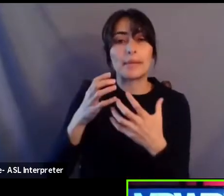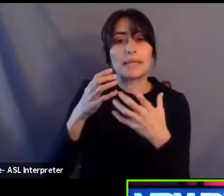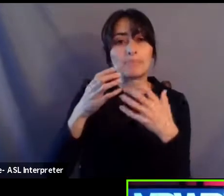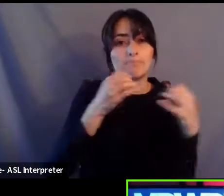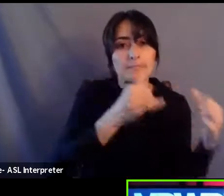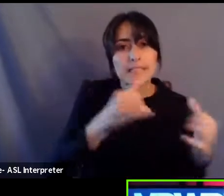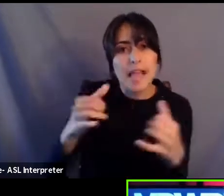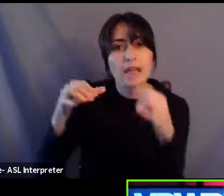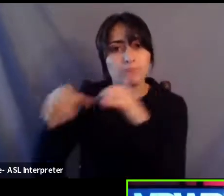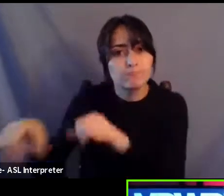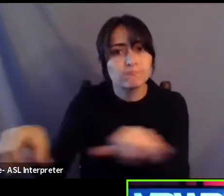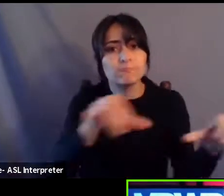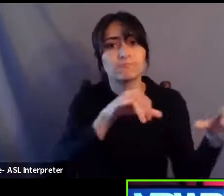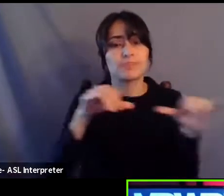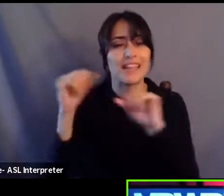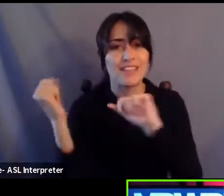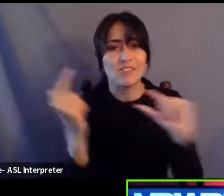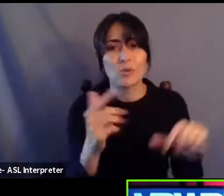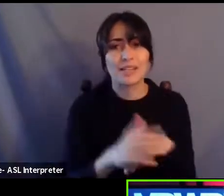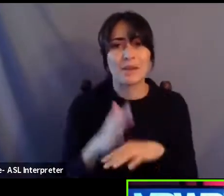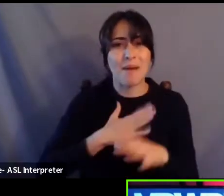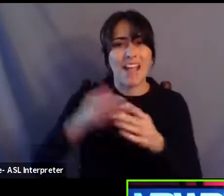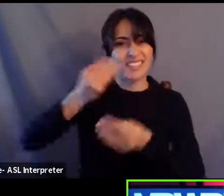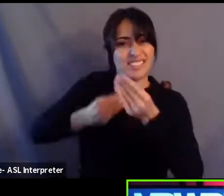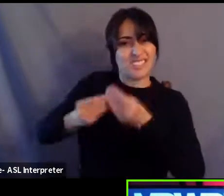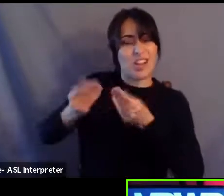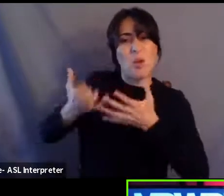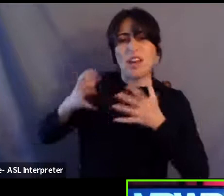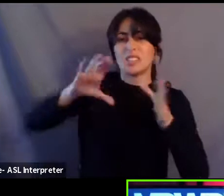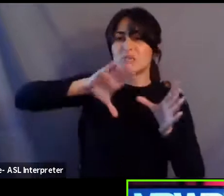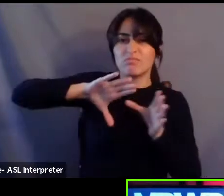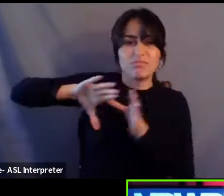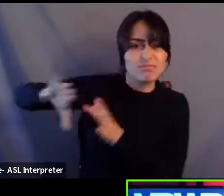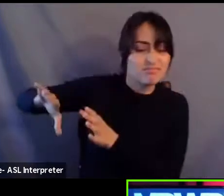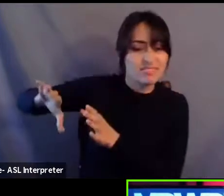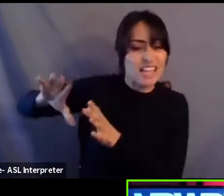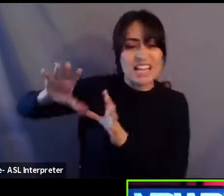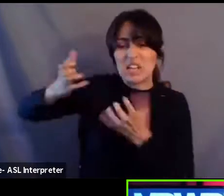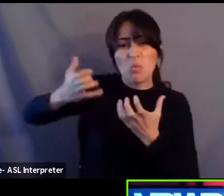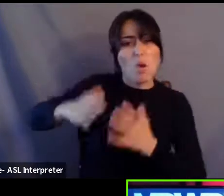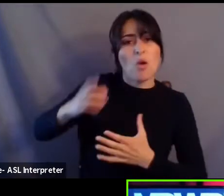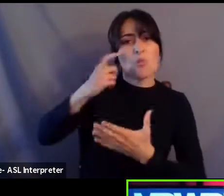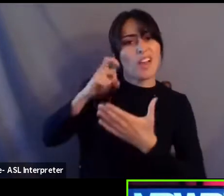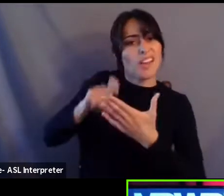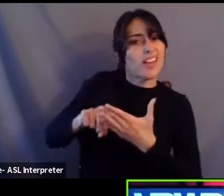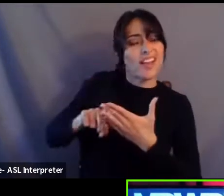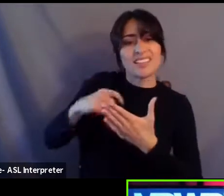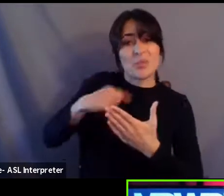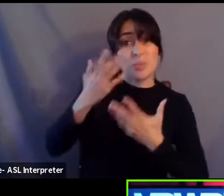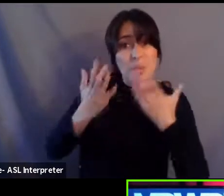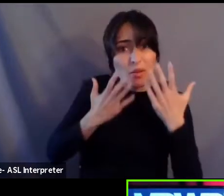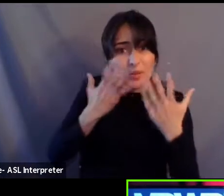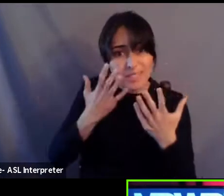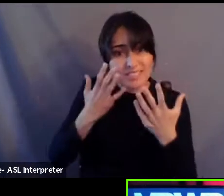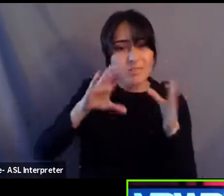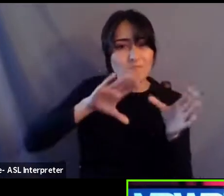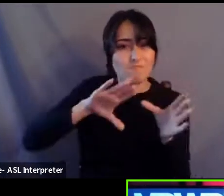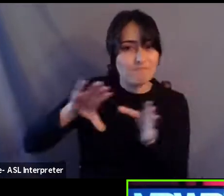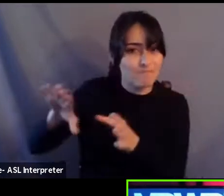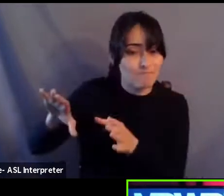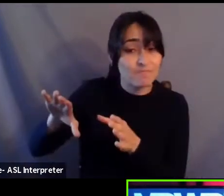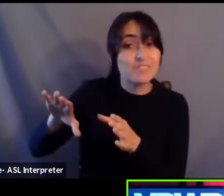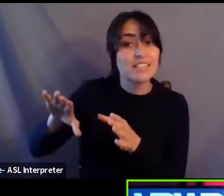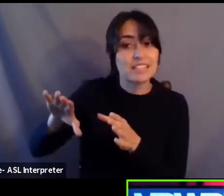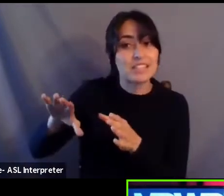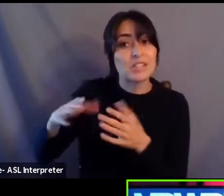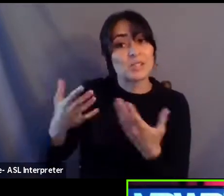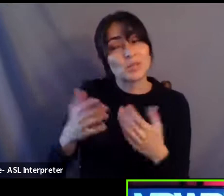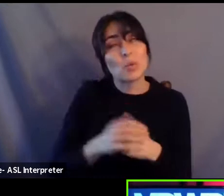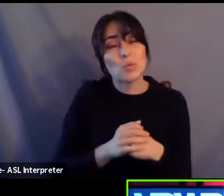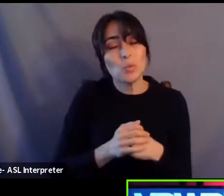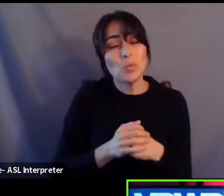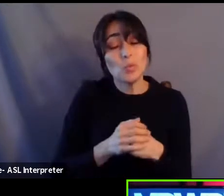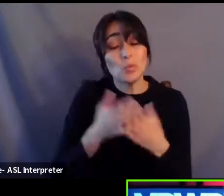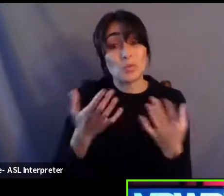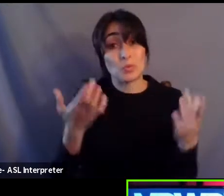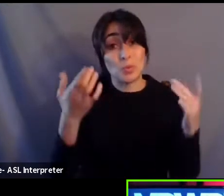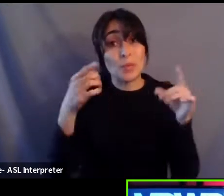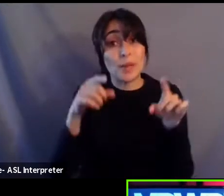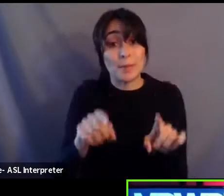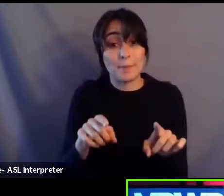bury my ancestry and didn't want to recognize it. There were incidents. One time my gym teacher in